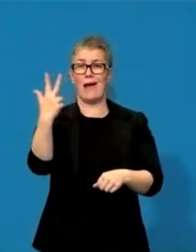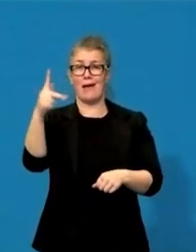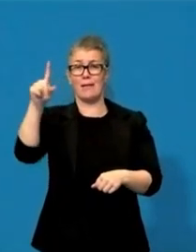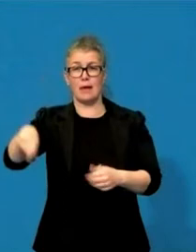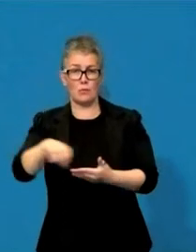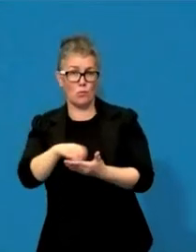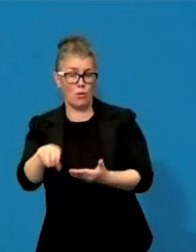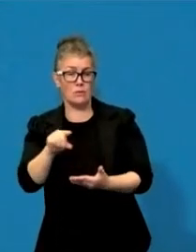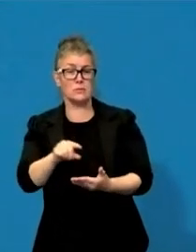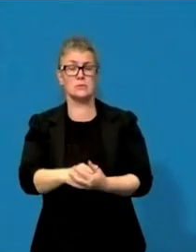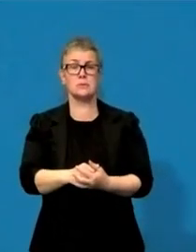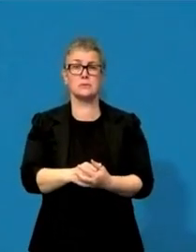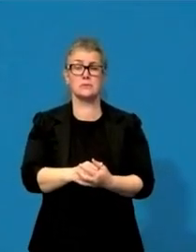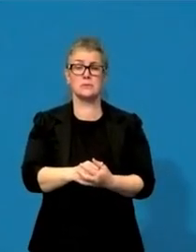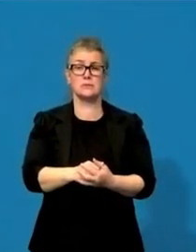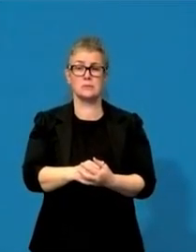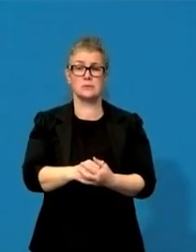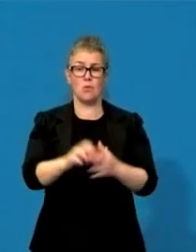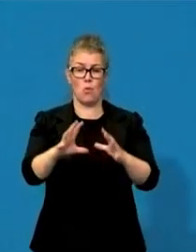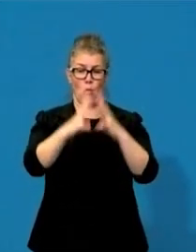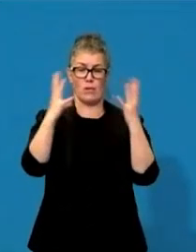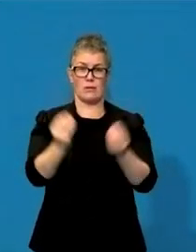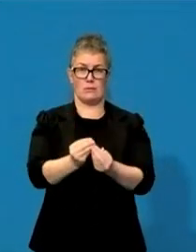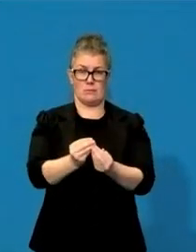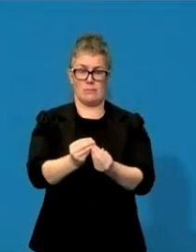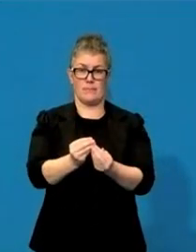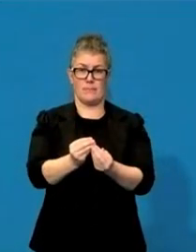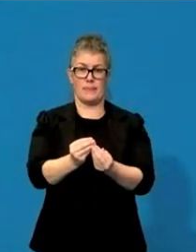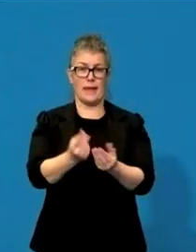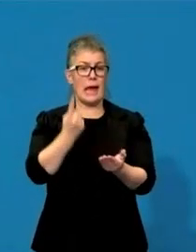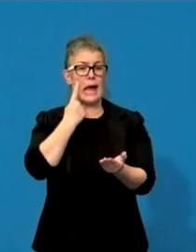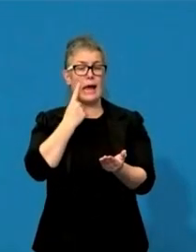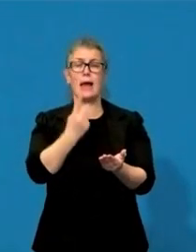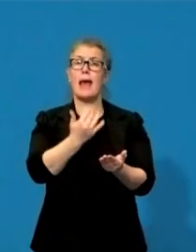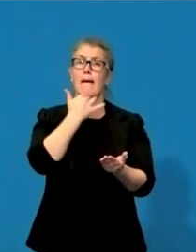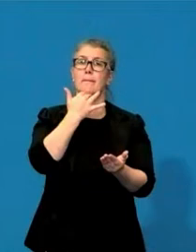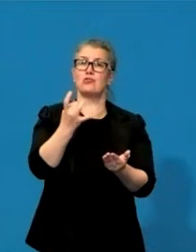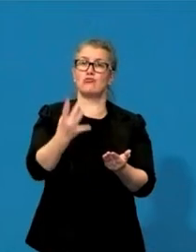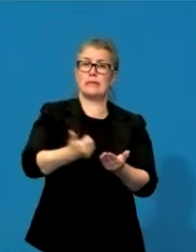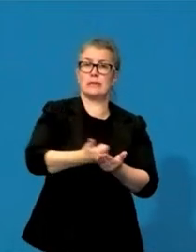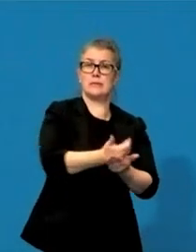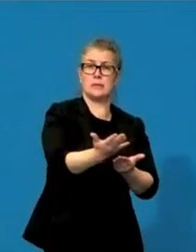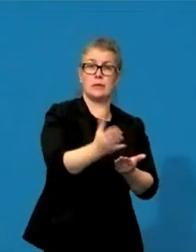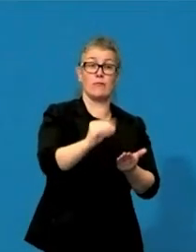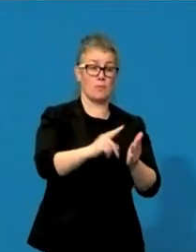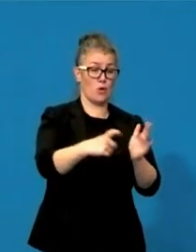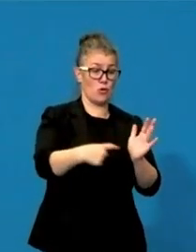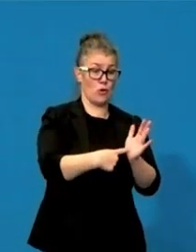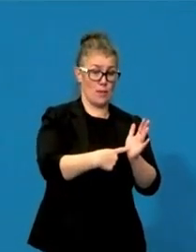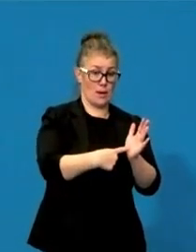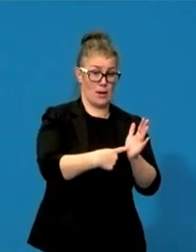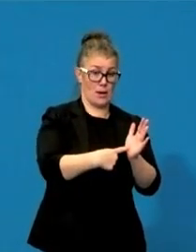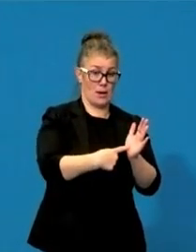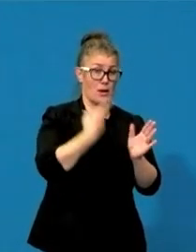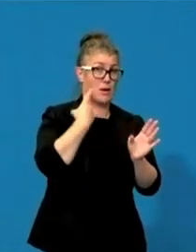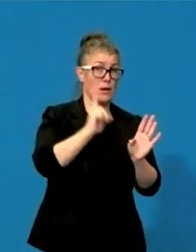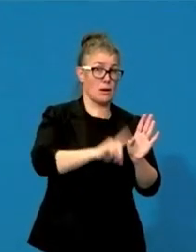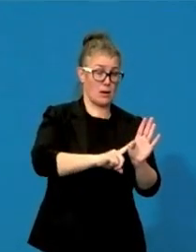When we look at the amount that has been expended between October 2021 and the end of